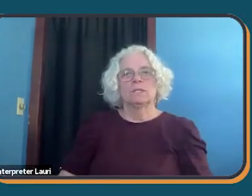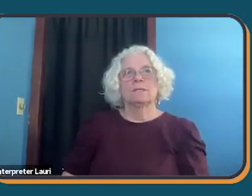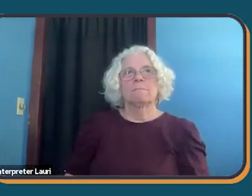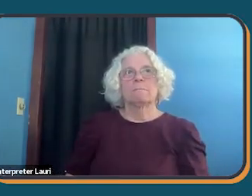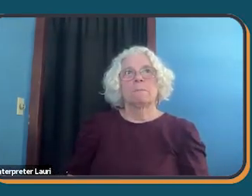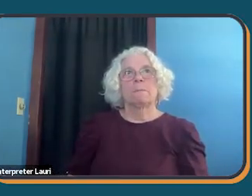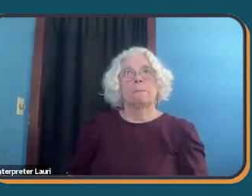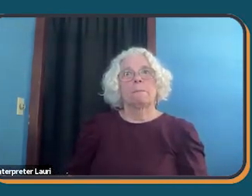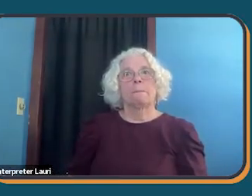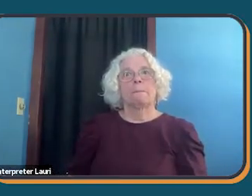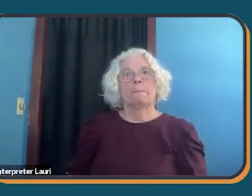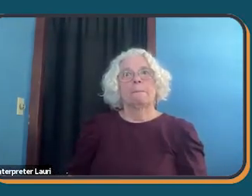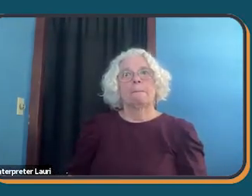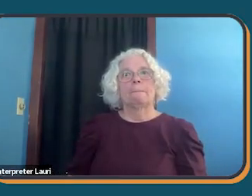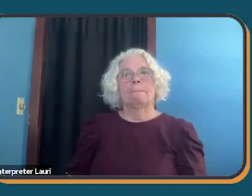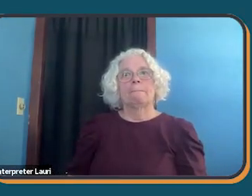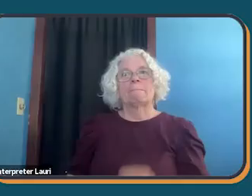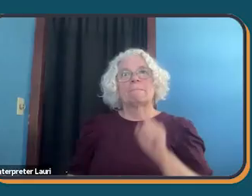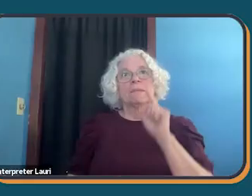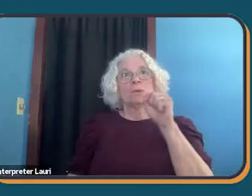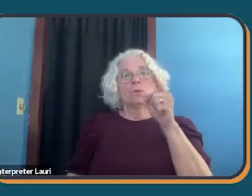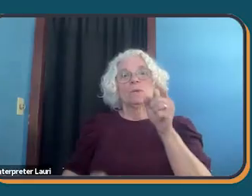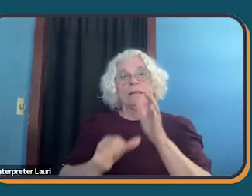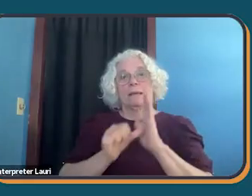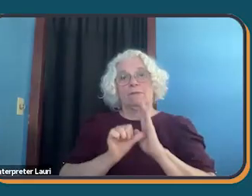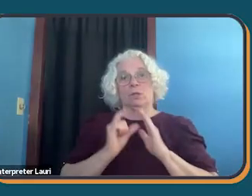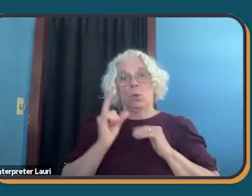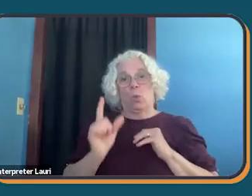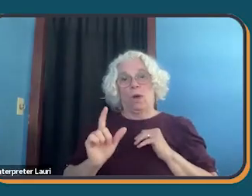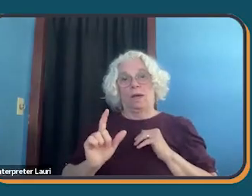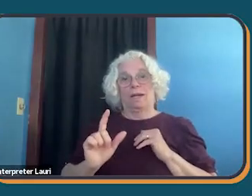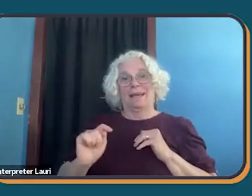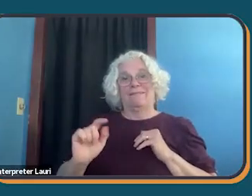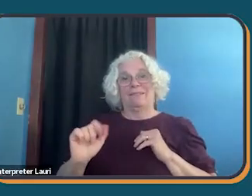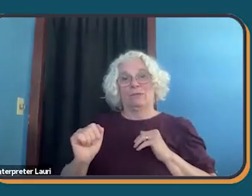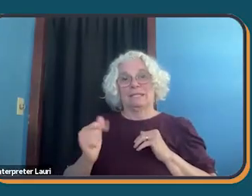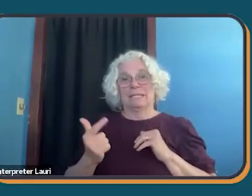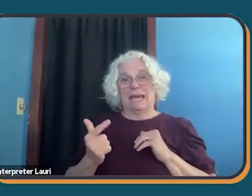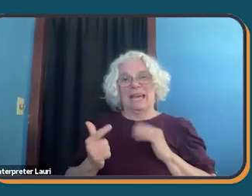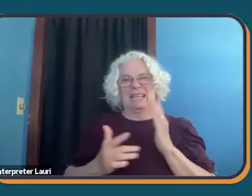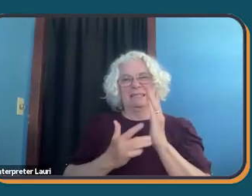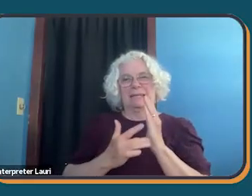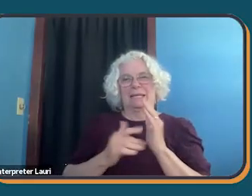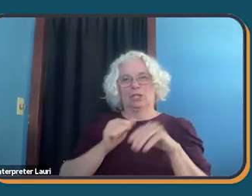I want to emphasize what one of our technical advisory group members shared with us.